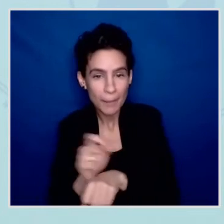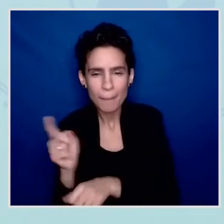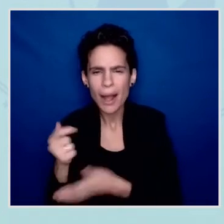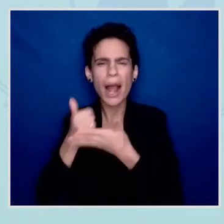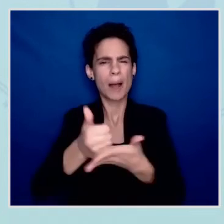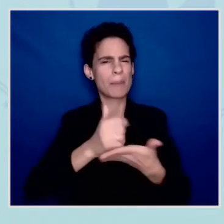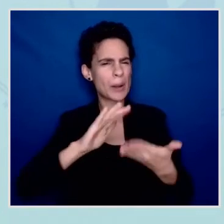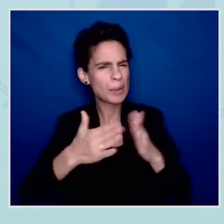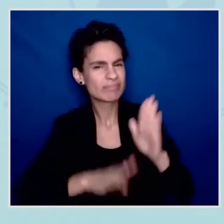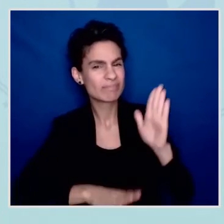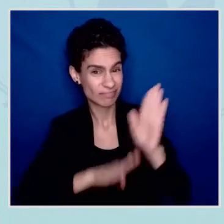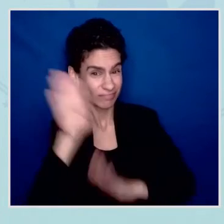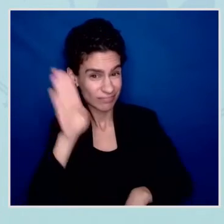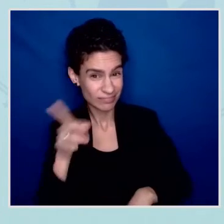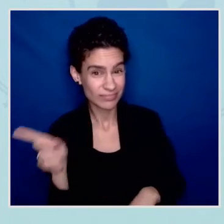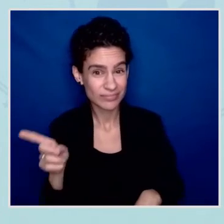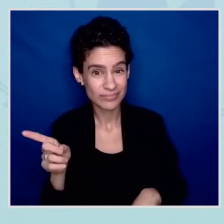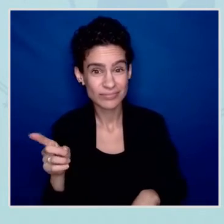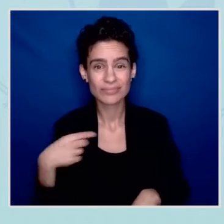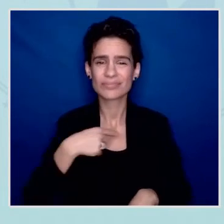OWNERS. THE ECONOMIC ENGINES OF OUR